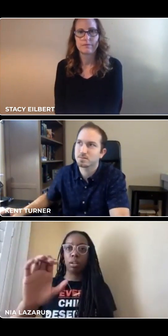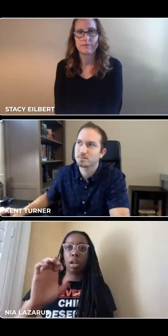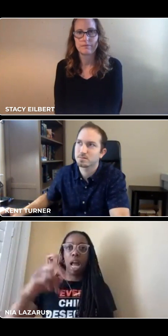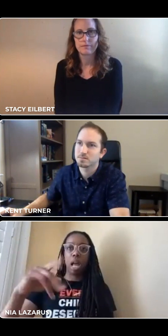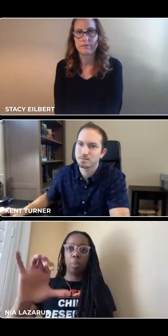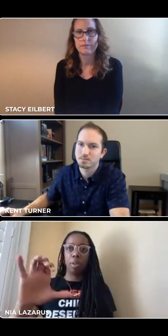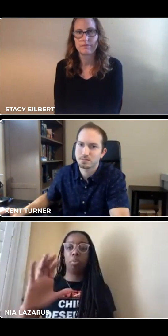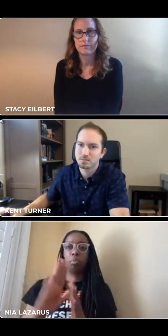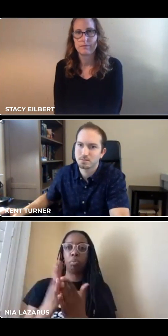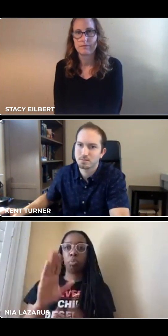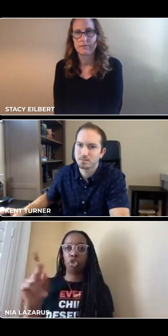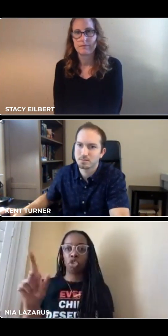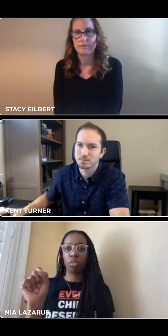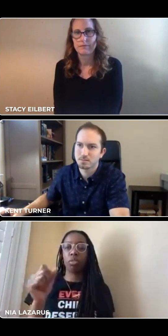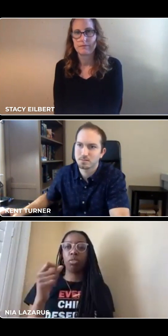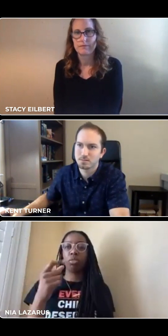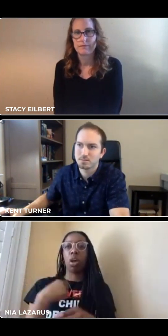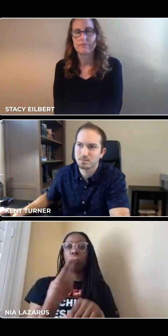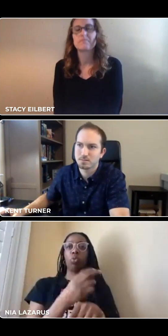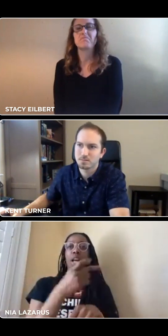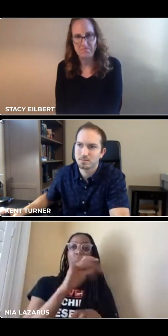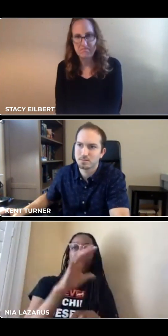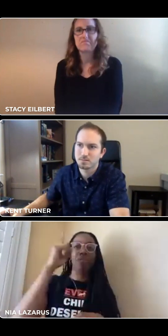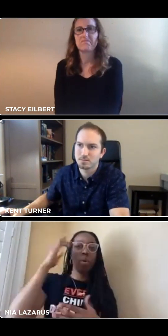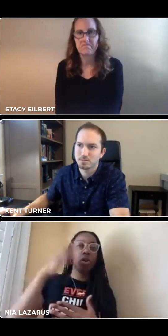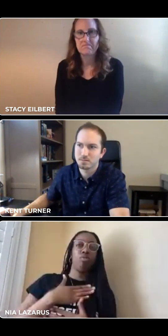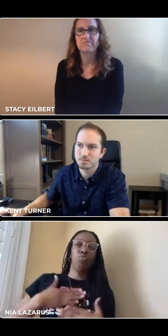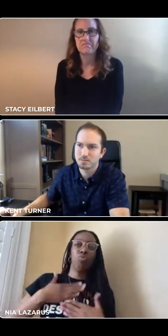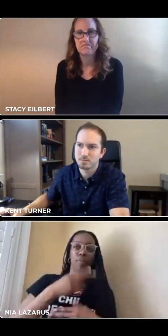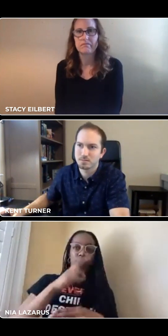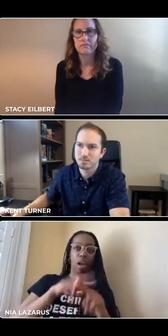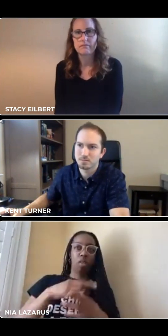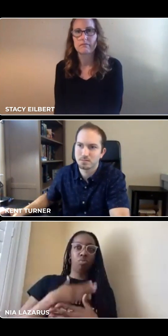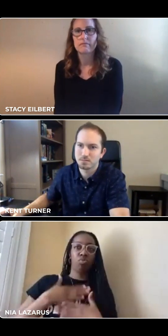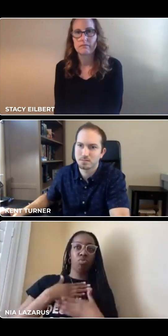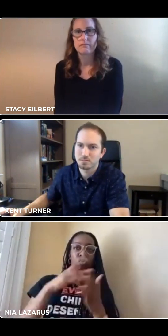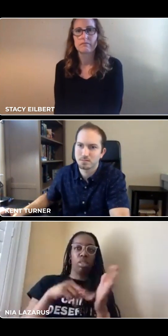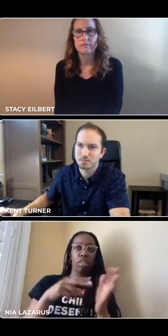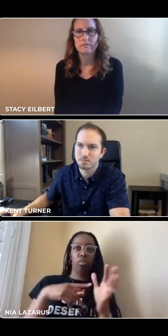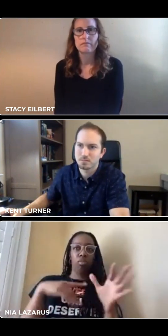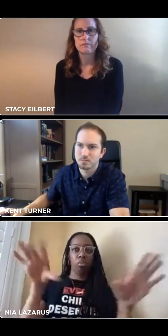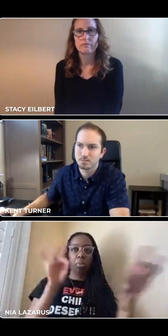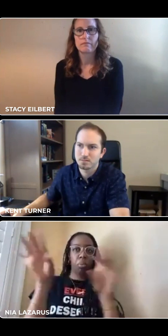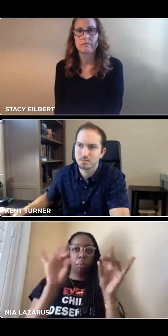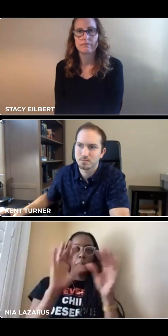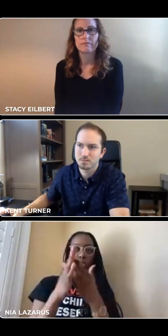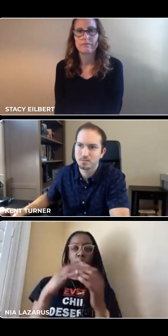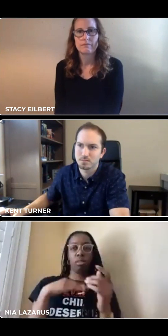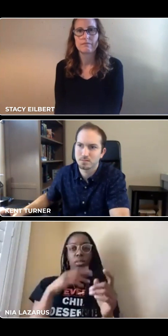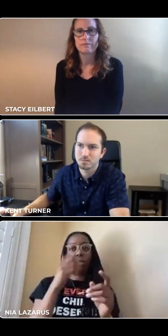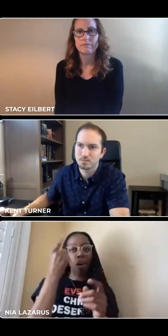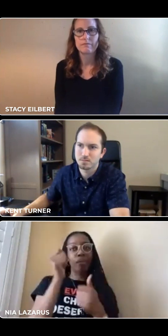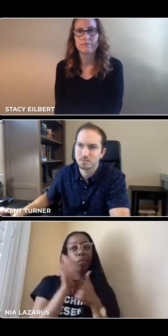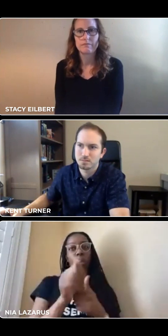website -- I think it's Epic! Books. I use epic for entertainment, for fun reading. There's